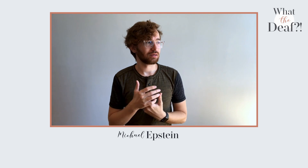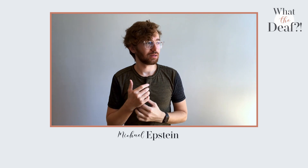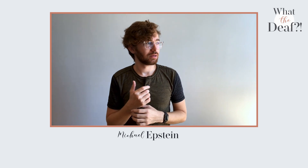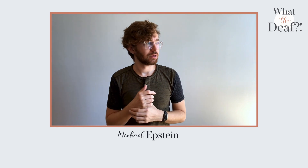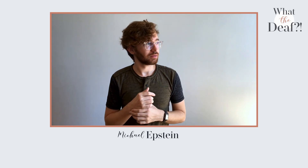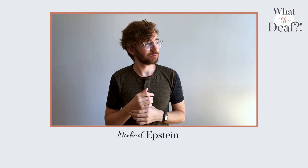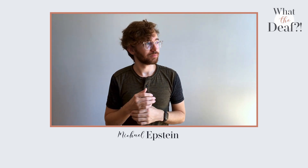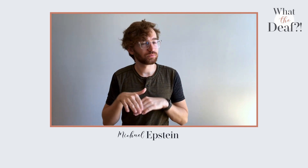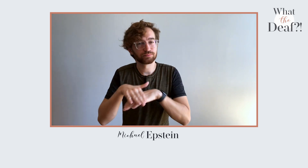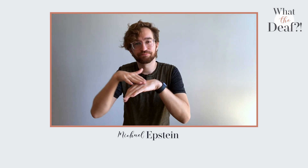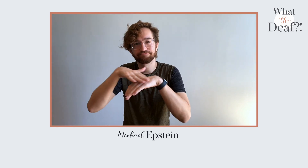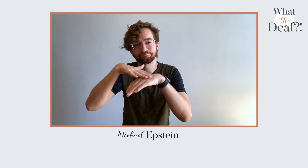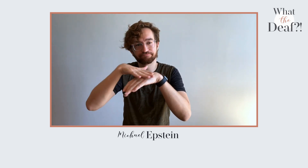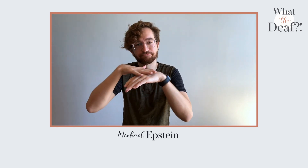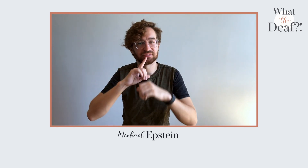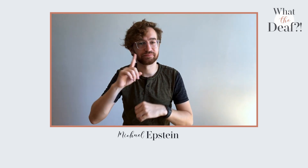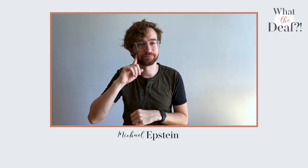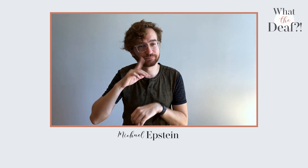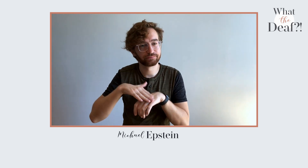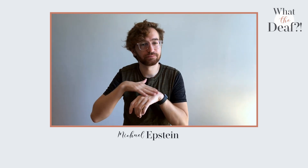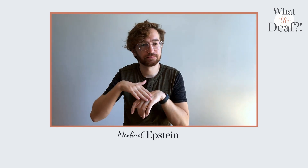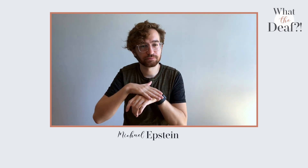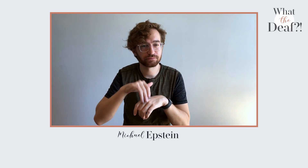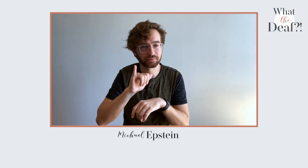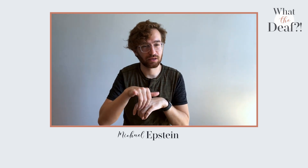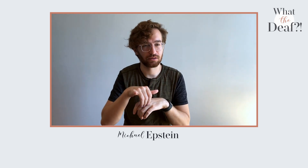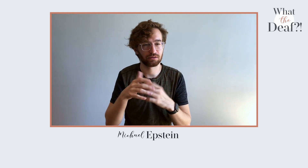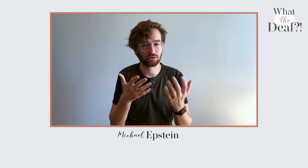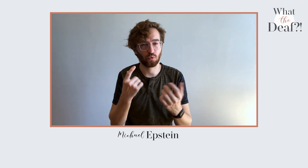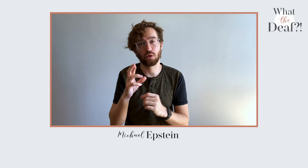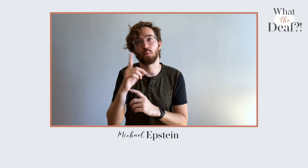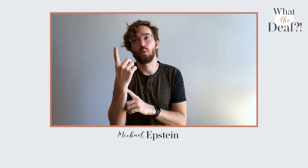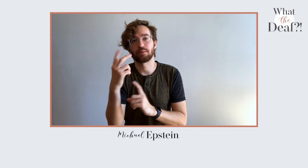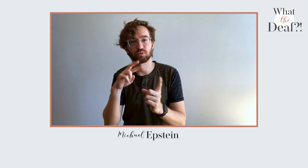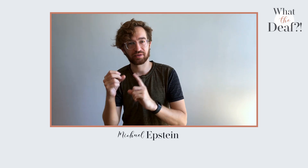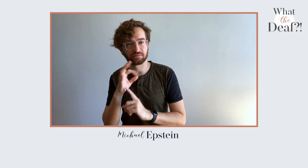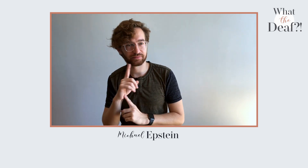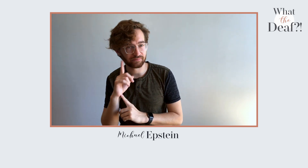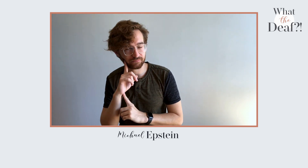So I would just say like the superficial deaf experience, or just one perspective of deafness,